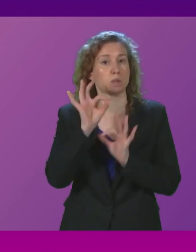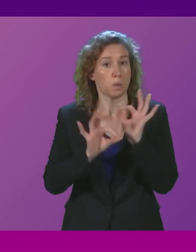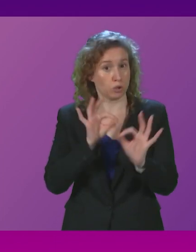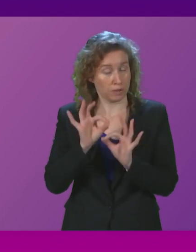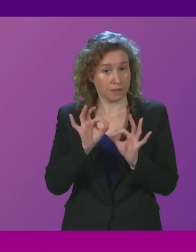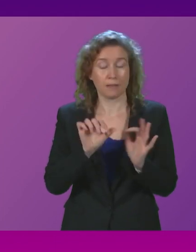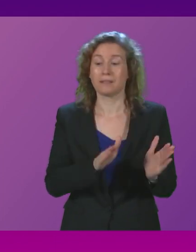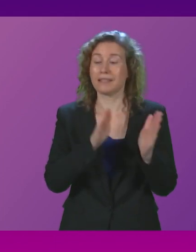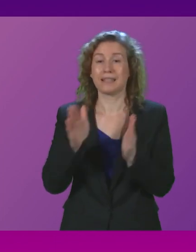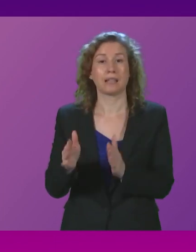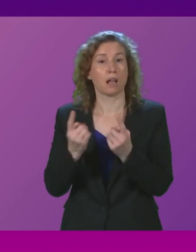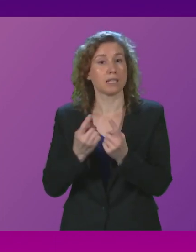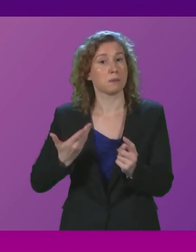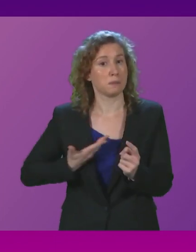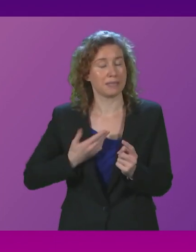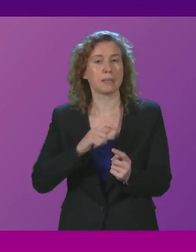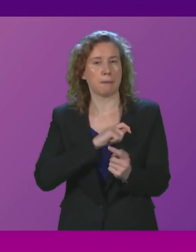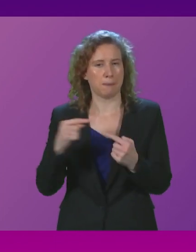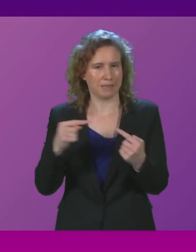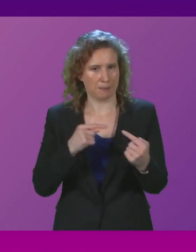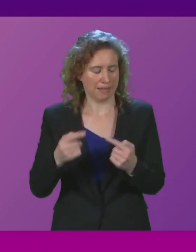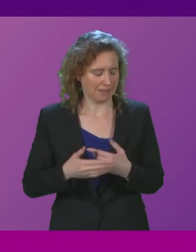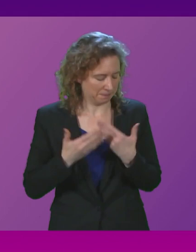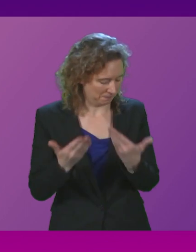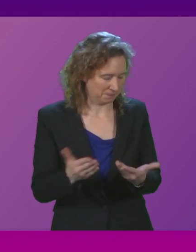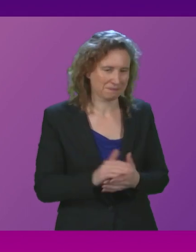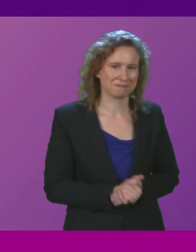The next item of business is a members’ business debate on a motion in Ruth Maguire’s name.